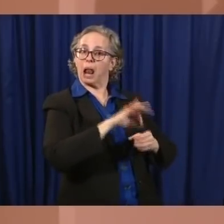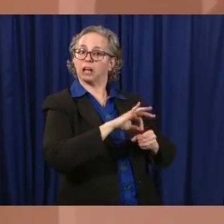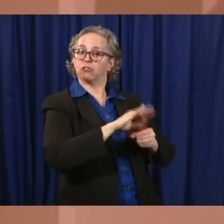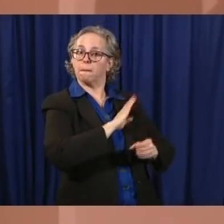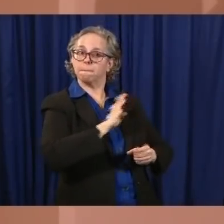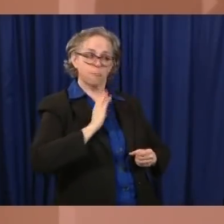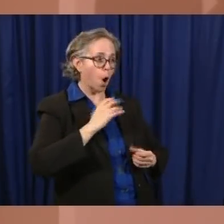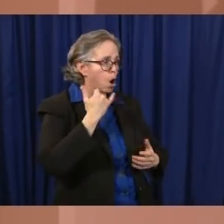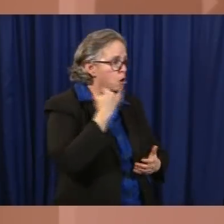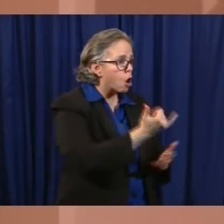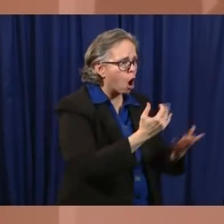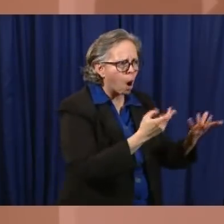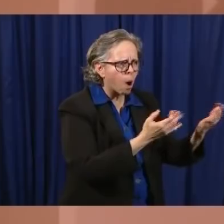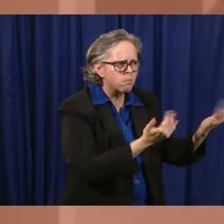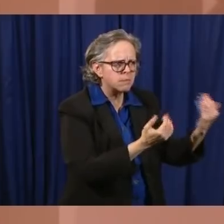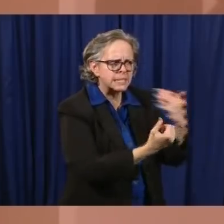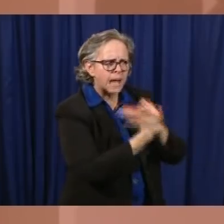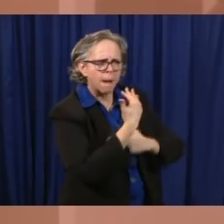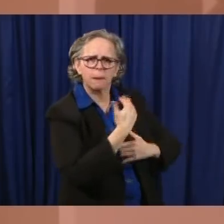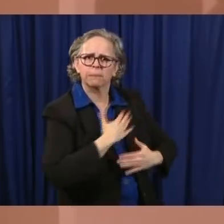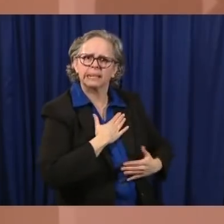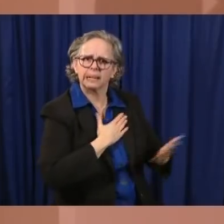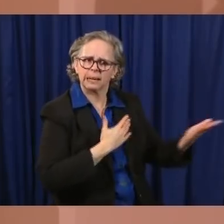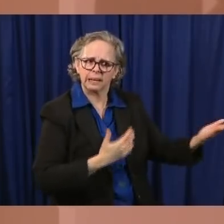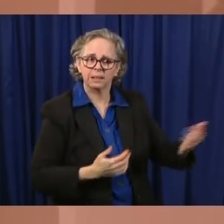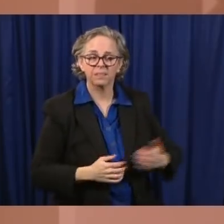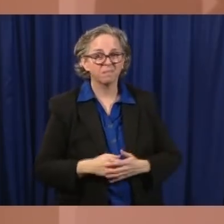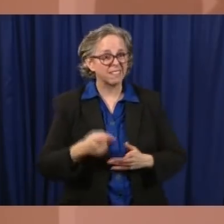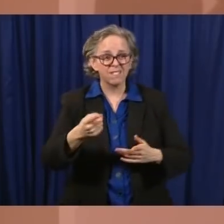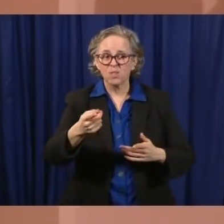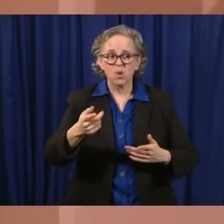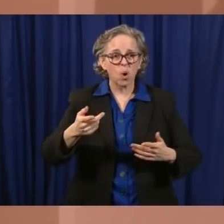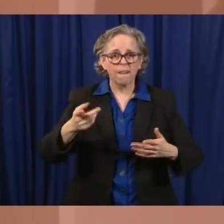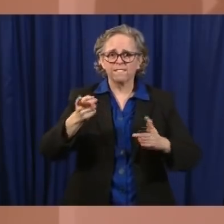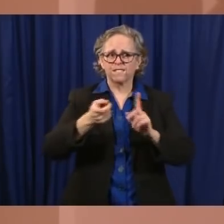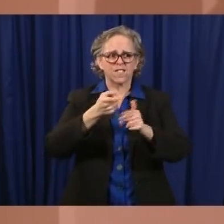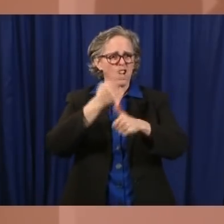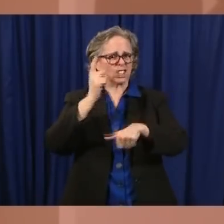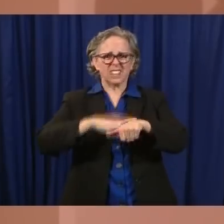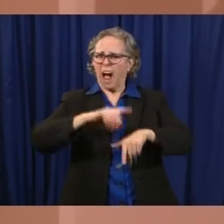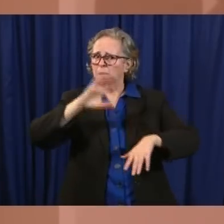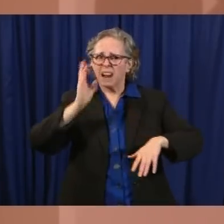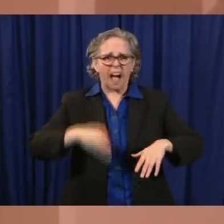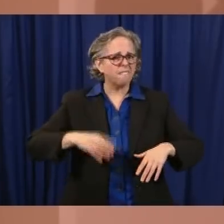GO TO REQUEST THE ABSENTEE BALLOT, ALL GREAT OPTIONS FOR